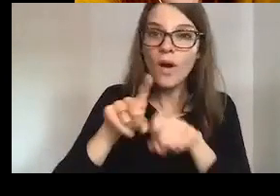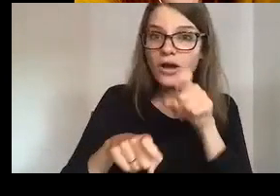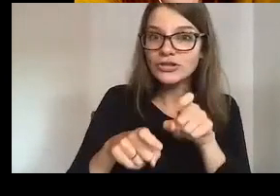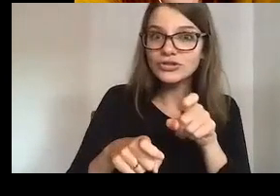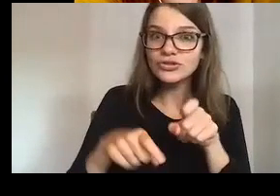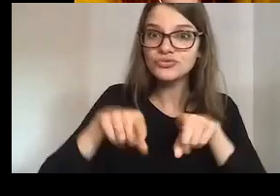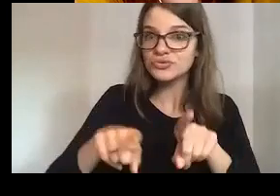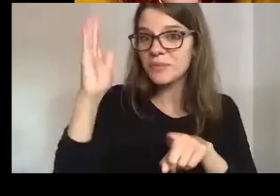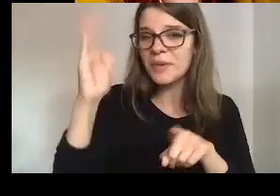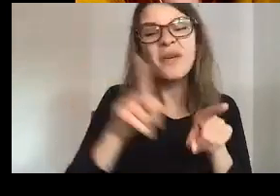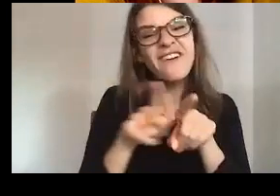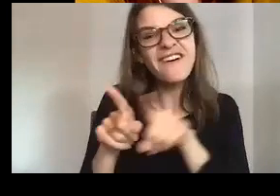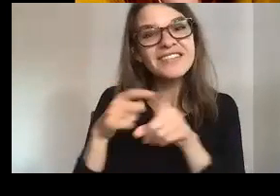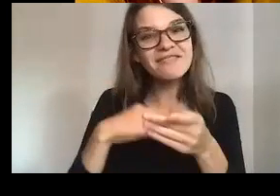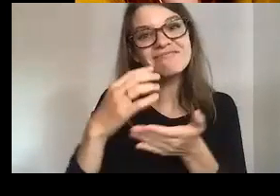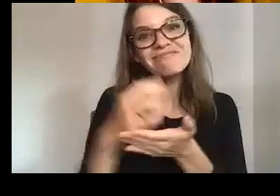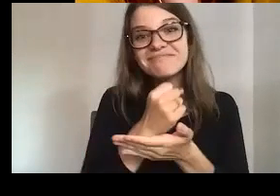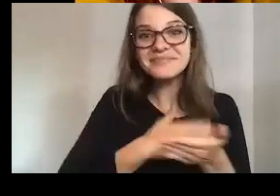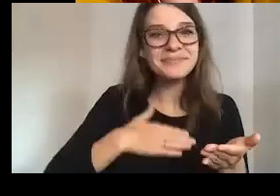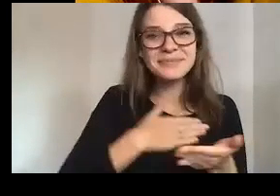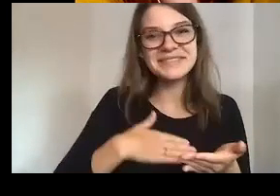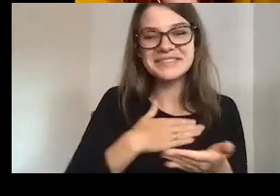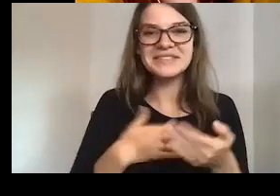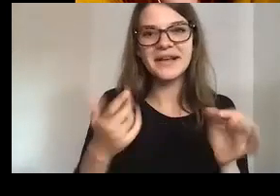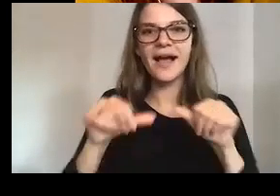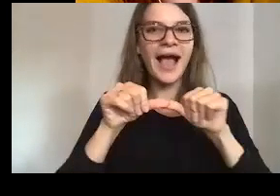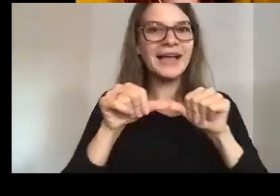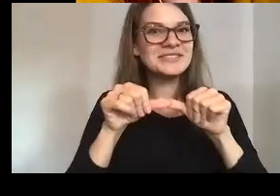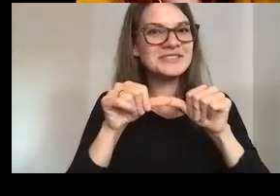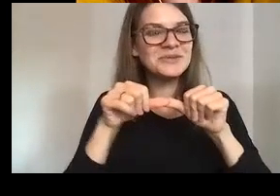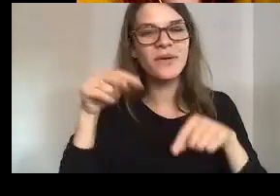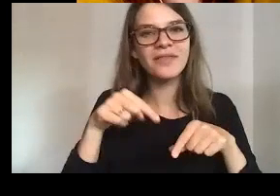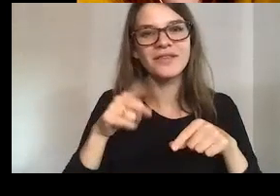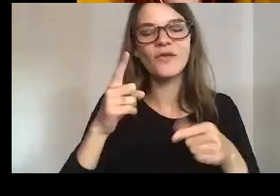but I also invite you just in sort of continuing this as a forum for sharing experiences